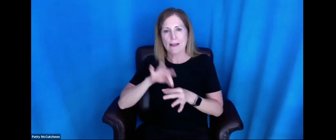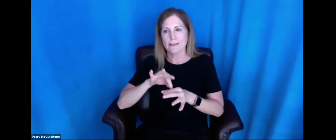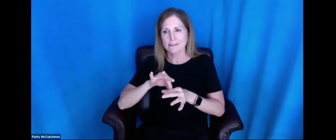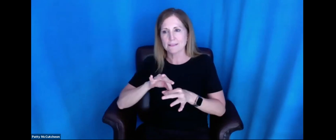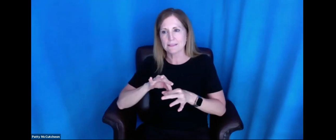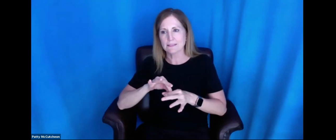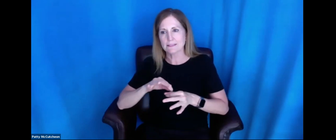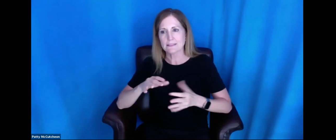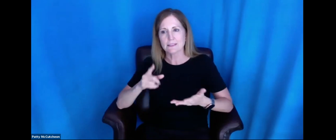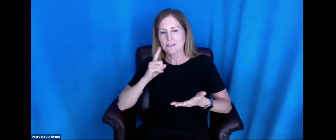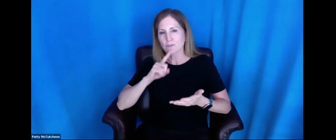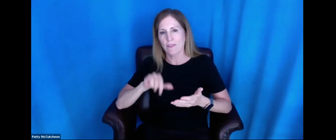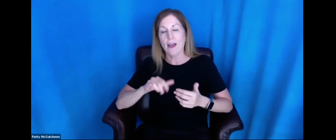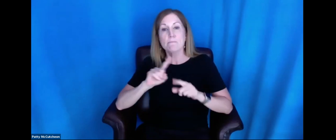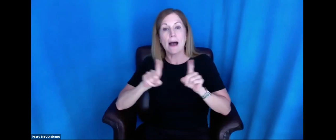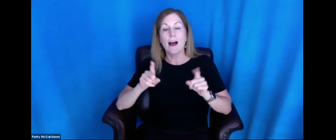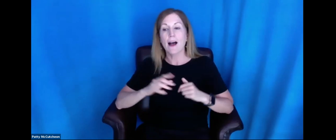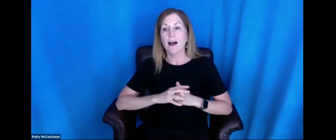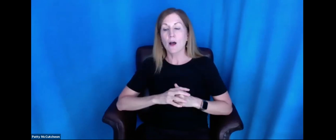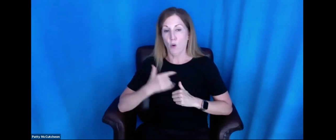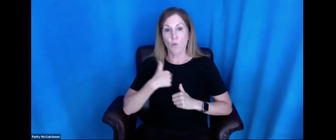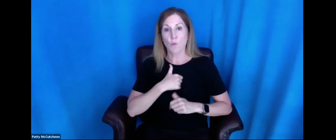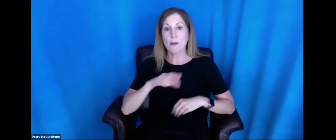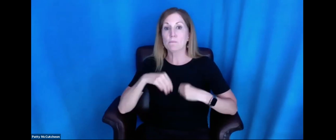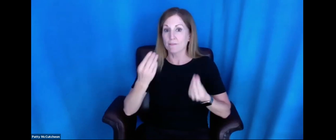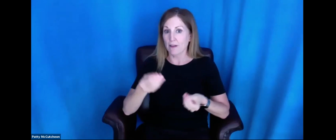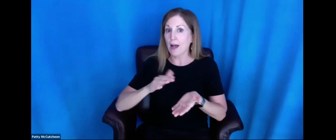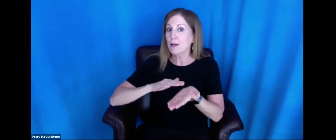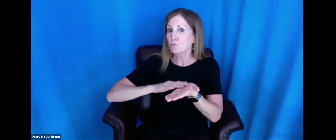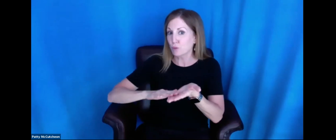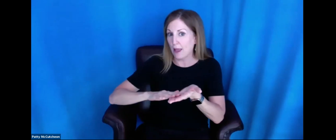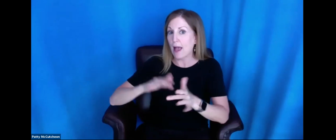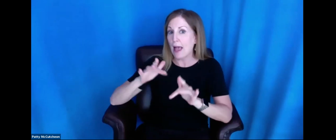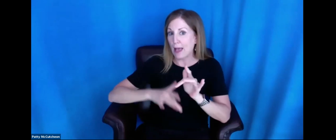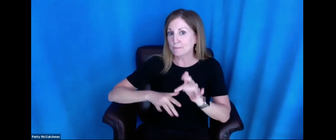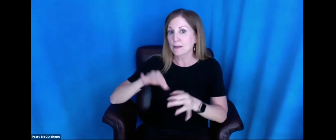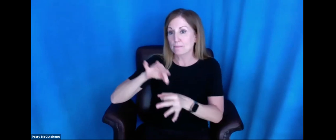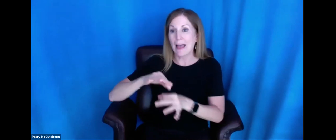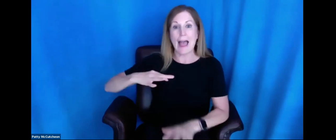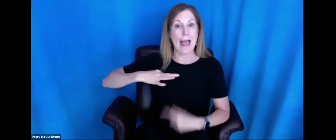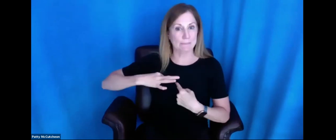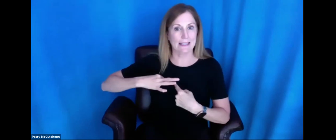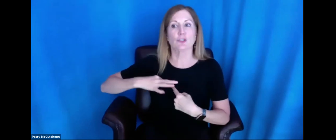But we do provide the Braille absentee ballot application. Upon request.